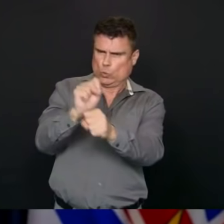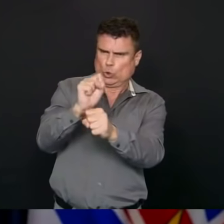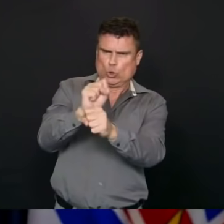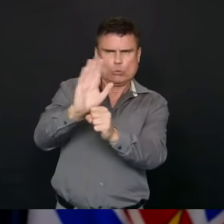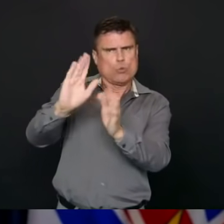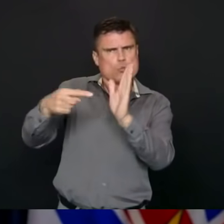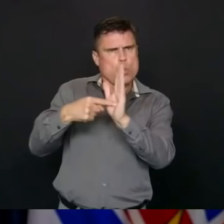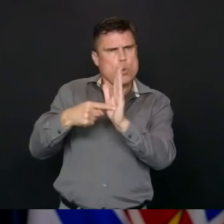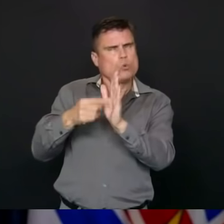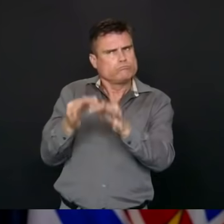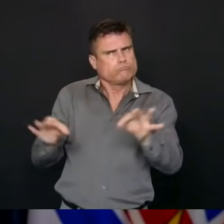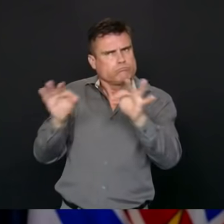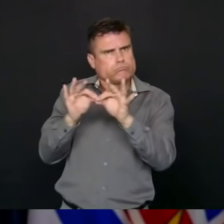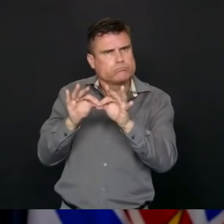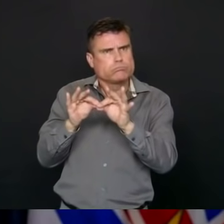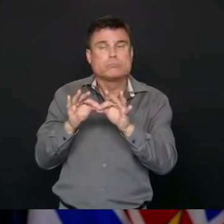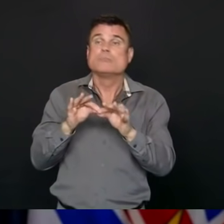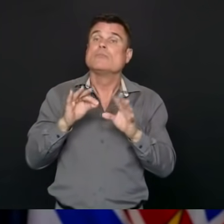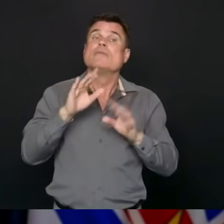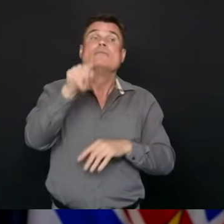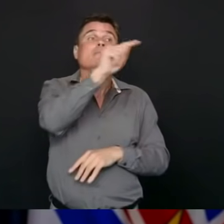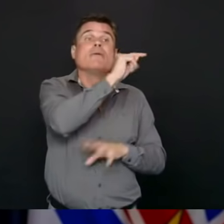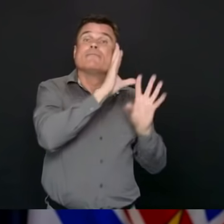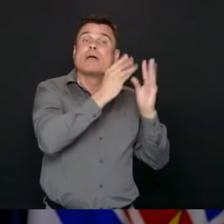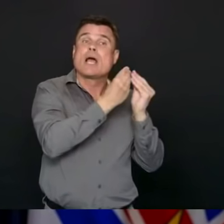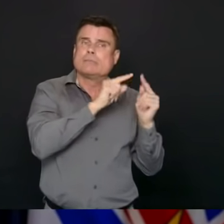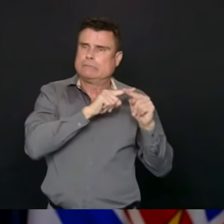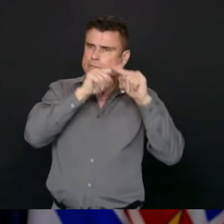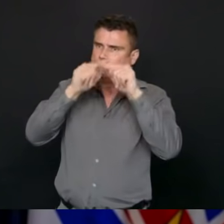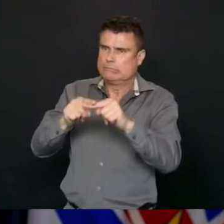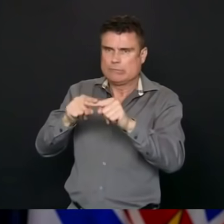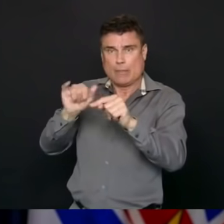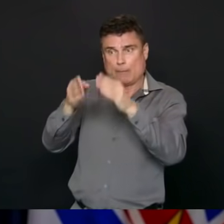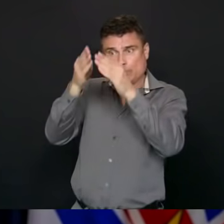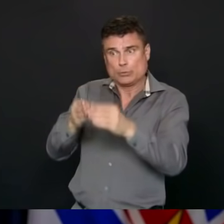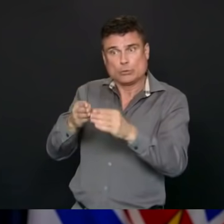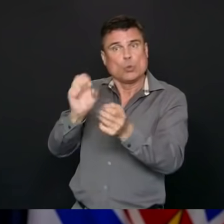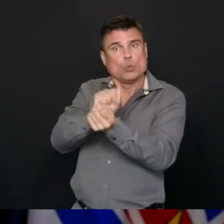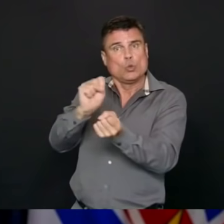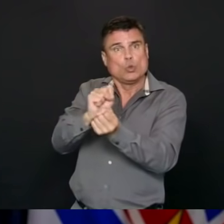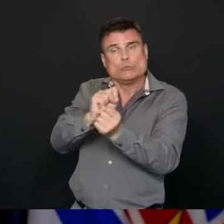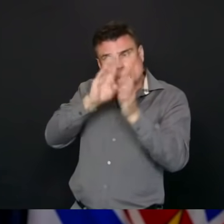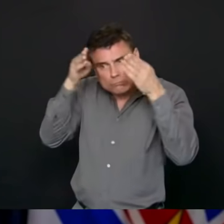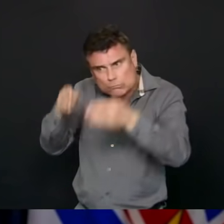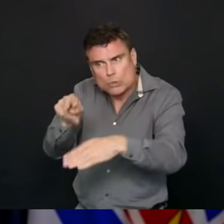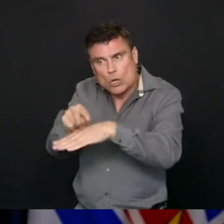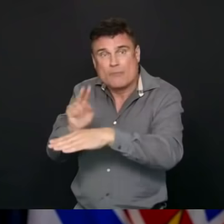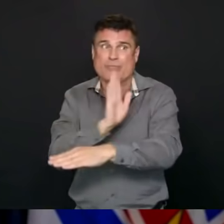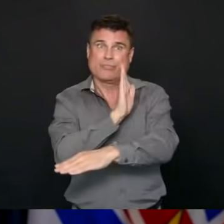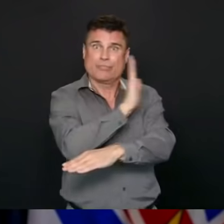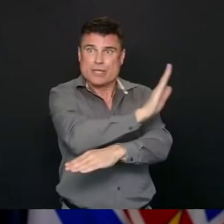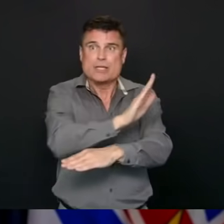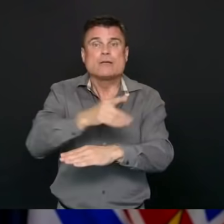families count on. That is all of us that count on it. They deserve our respect and gratitude. We